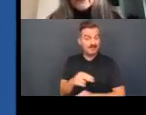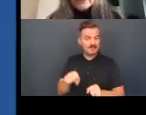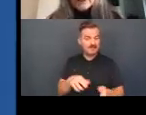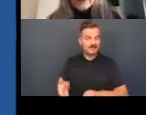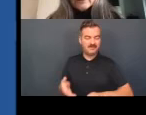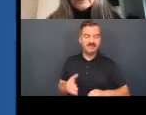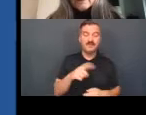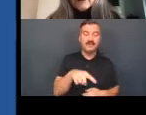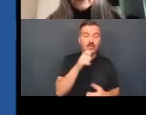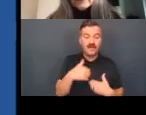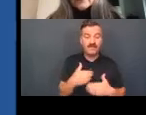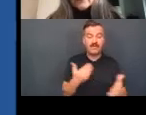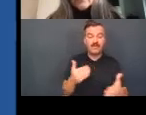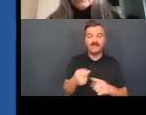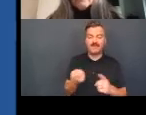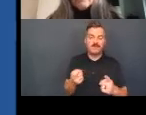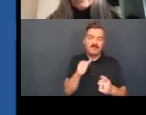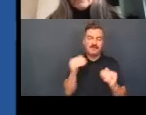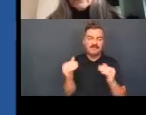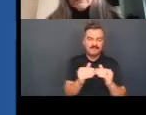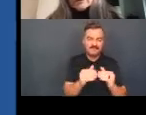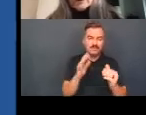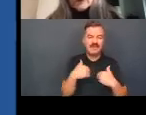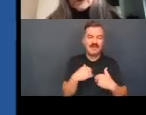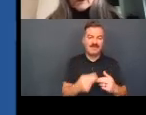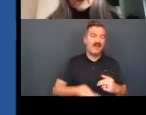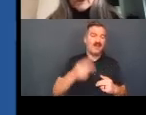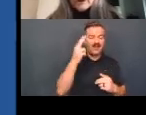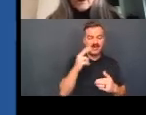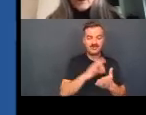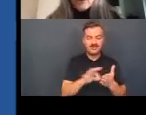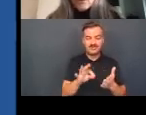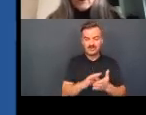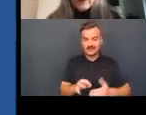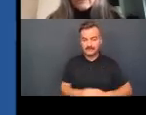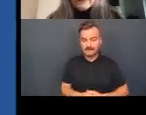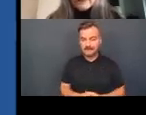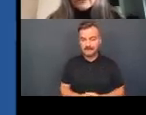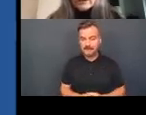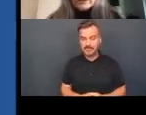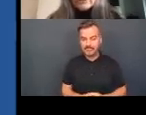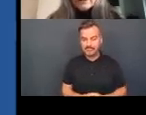due to health disparities will have higher sofa scores, one recommendation is to make